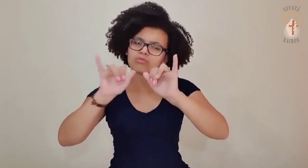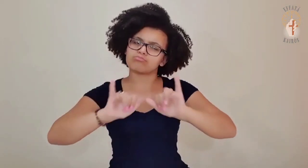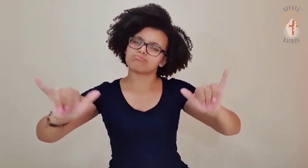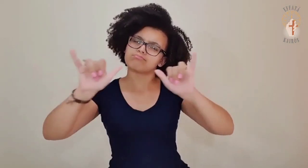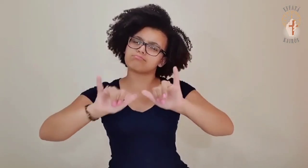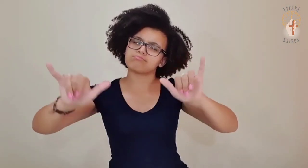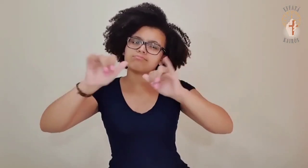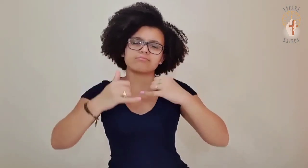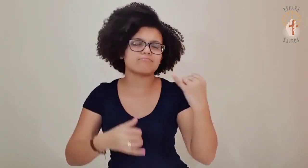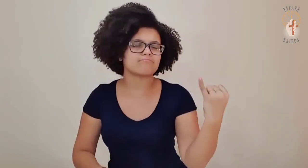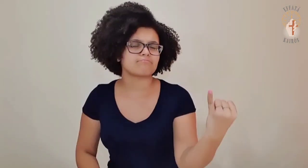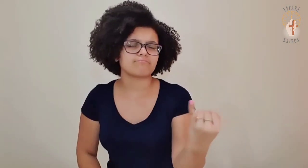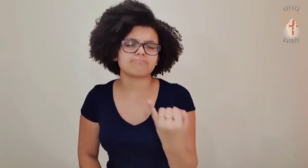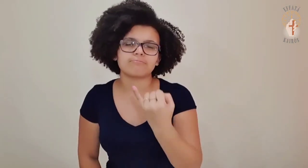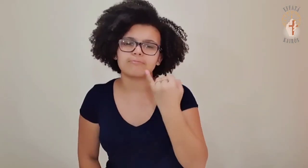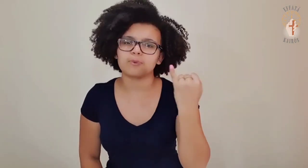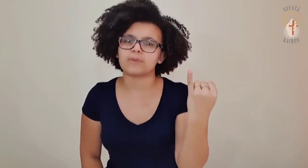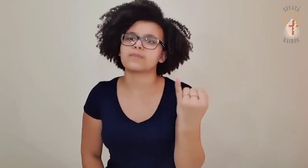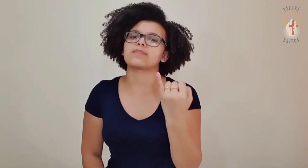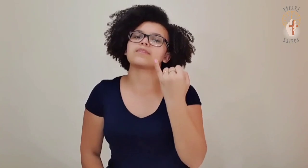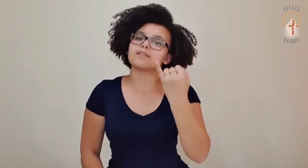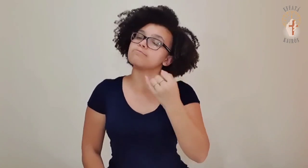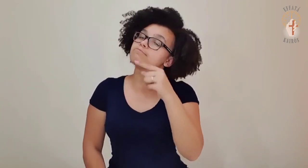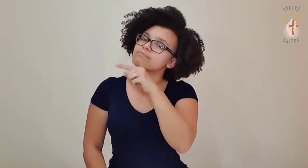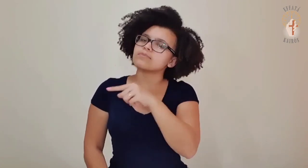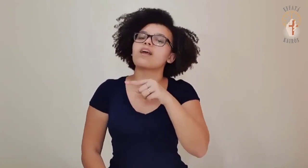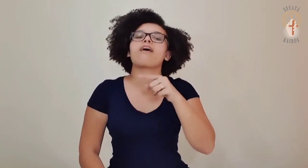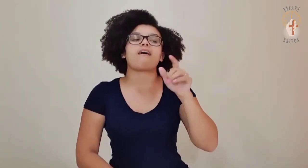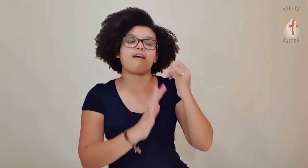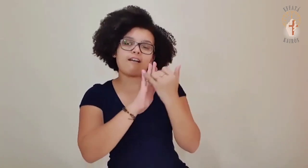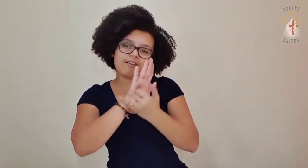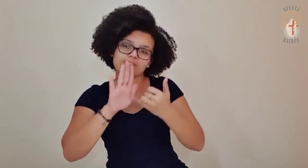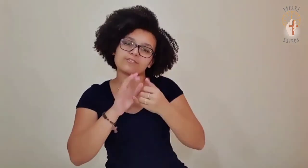For this reason, St. Joseph is one of the greatest saints.